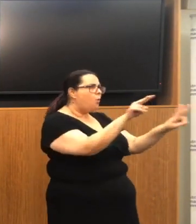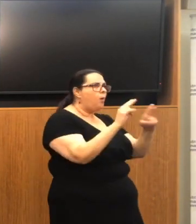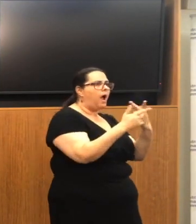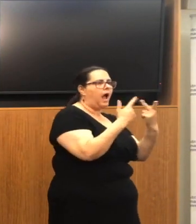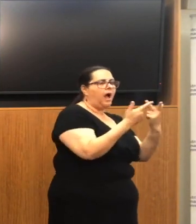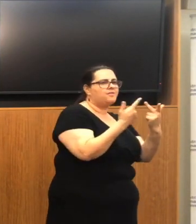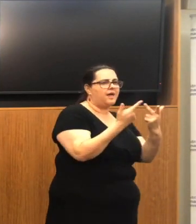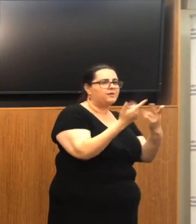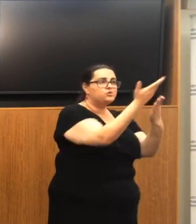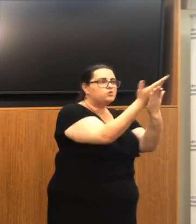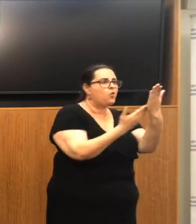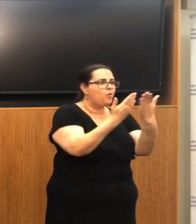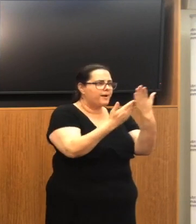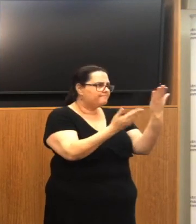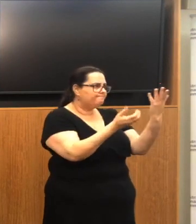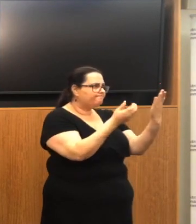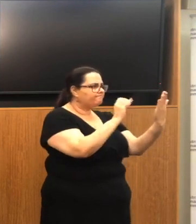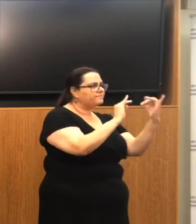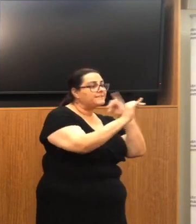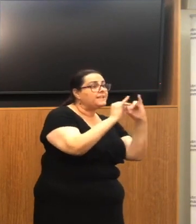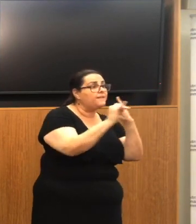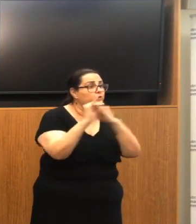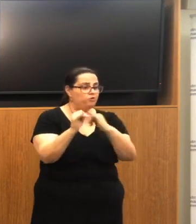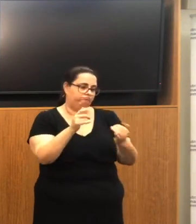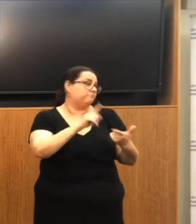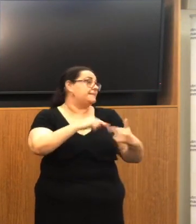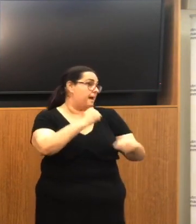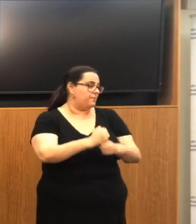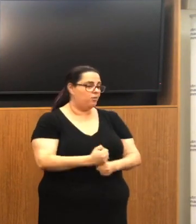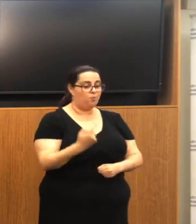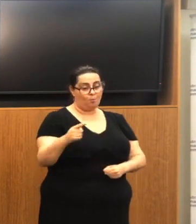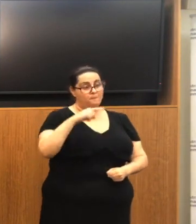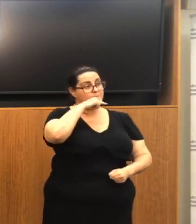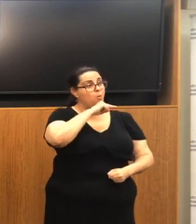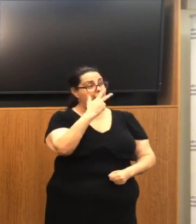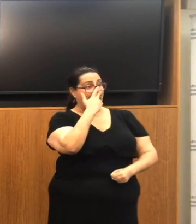some other testimonies that we documented. A young boy who was eight years old, name Ali,